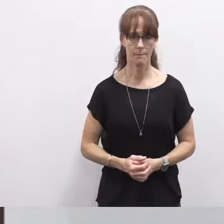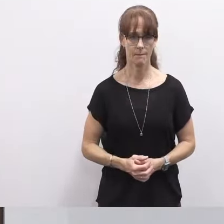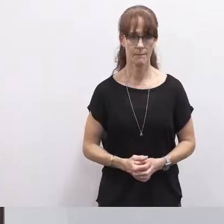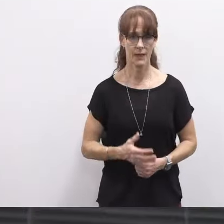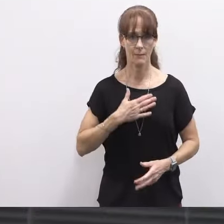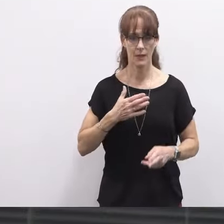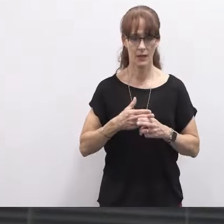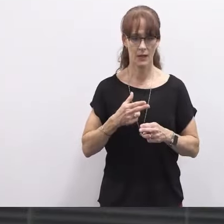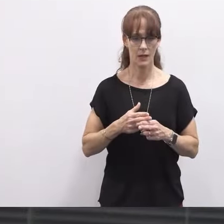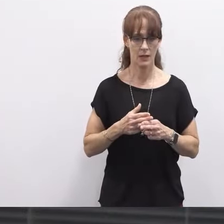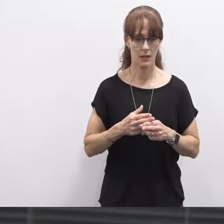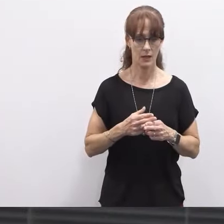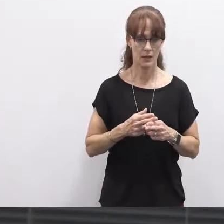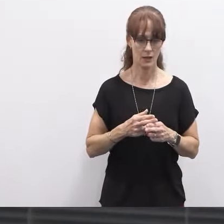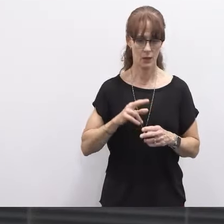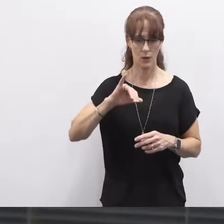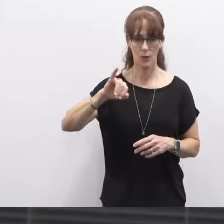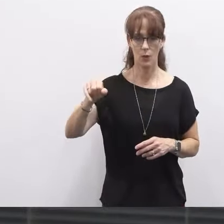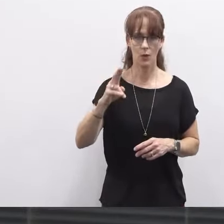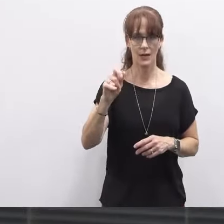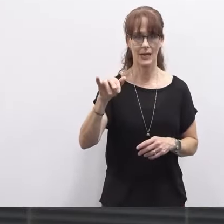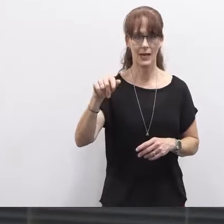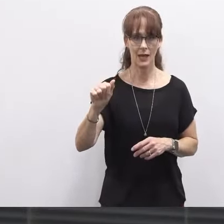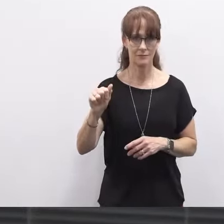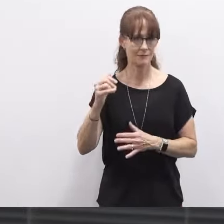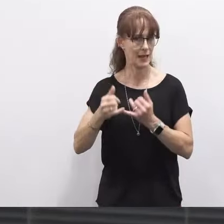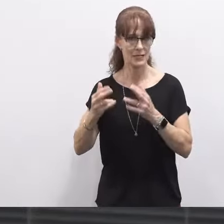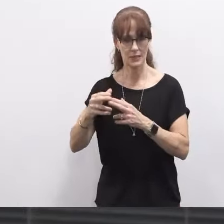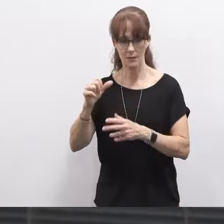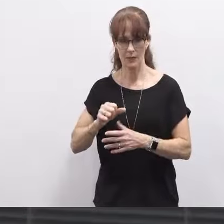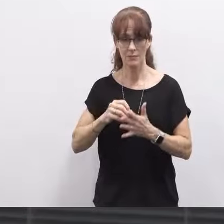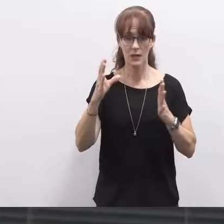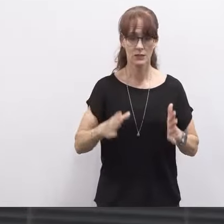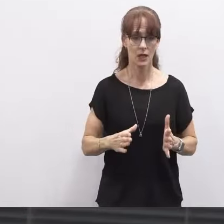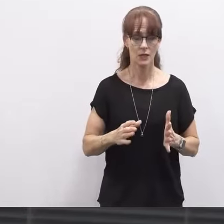My name is Guadalupe Peregrina. My son is a student at Renaissance High.